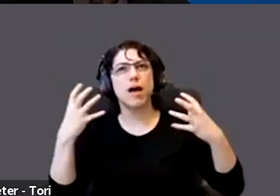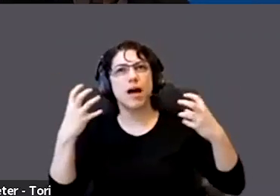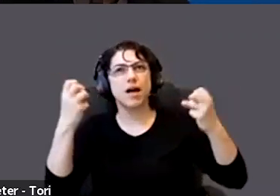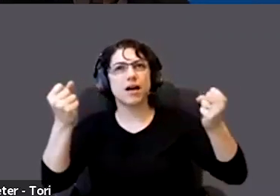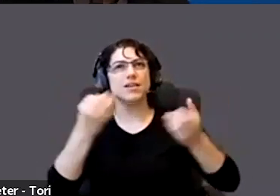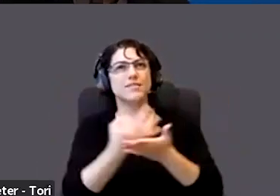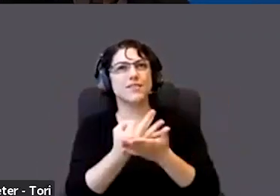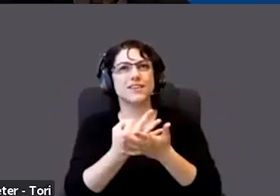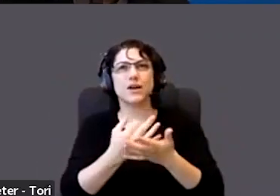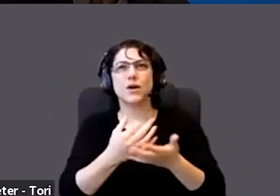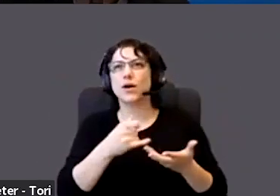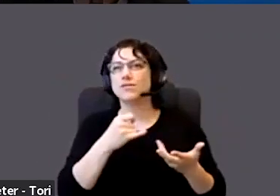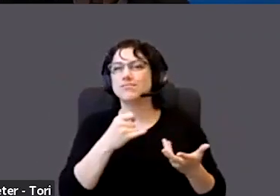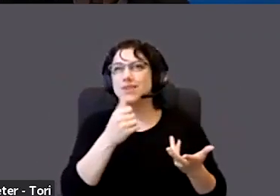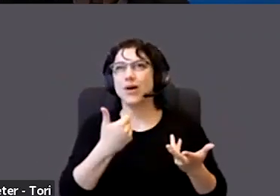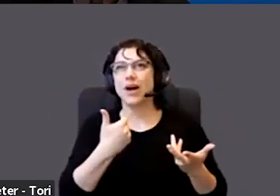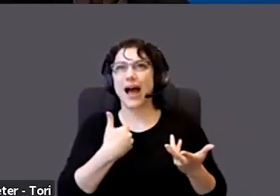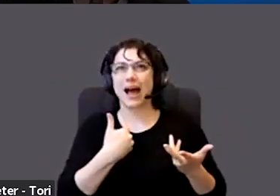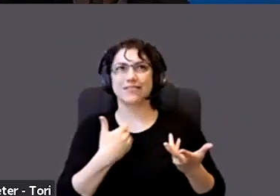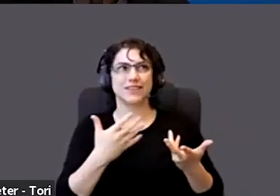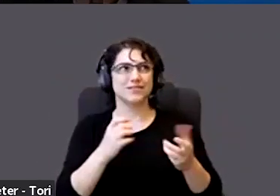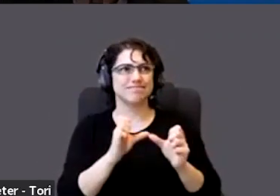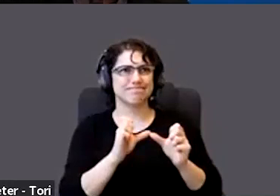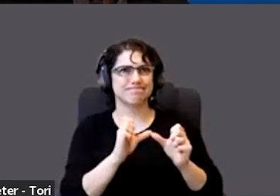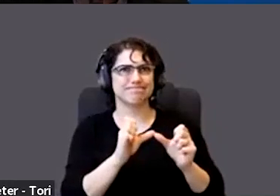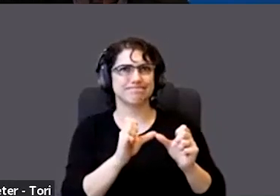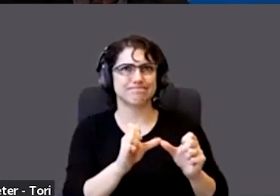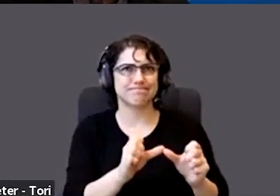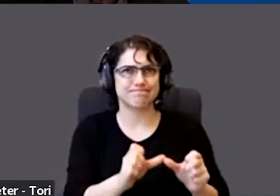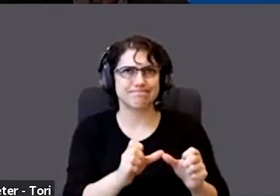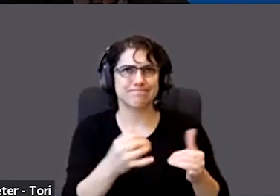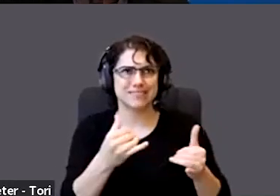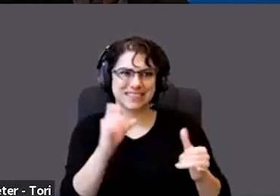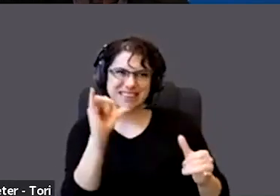and so I think the durability is going to be essential for us to be able to -- as the --